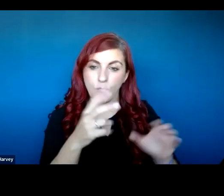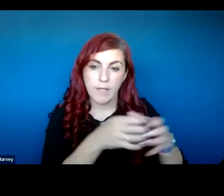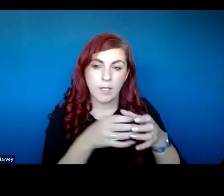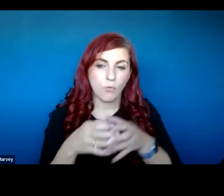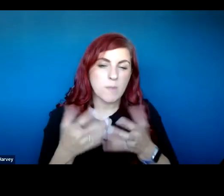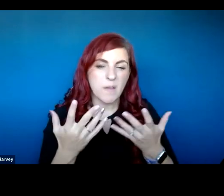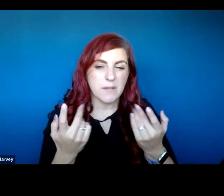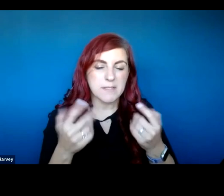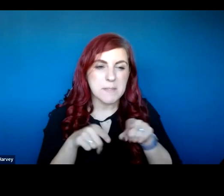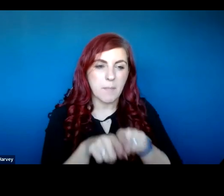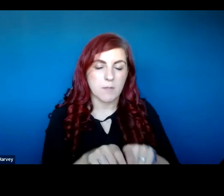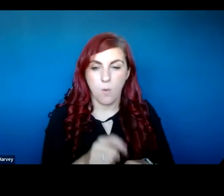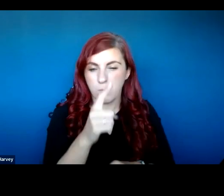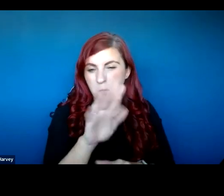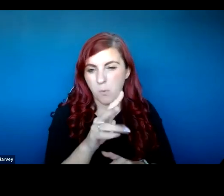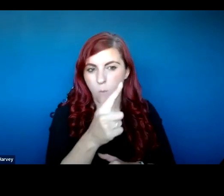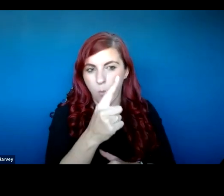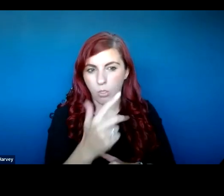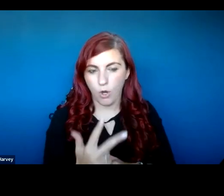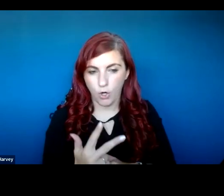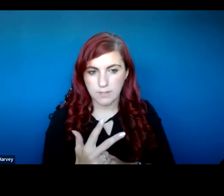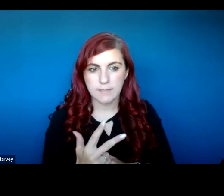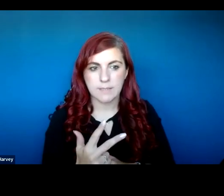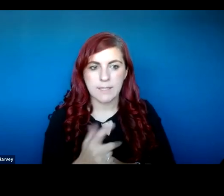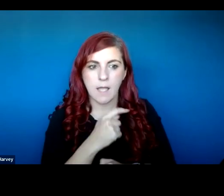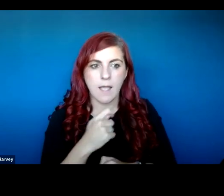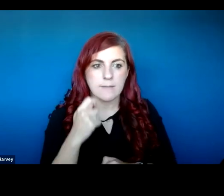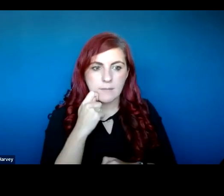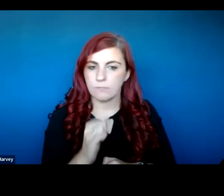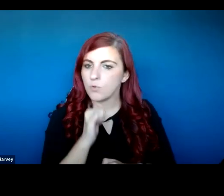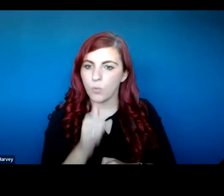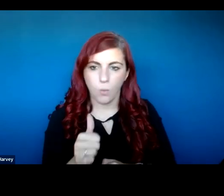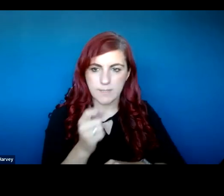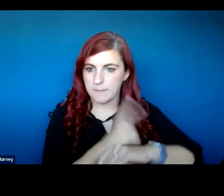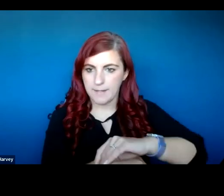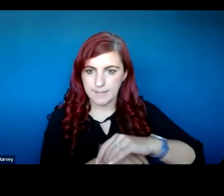about a third of our respondents indicated that they didn't have any disability.